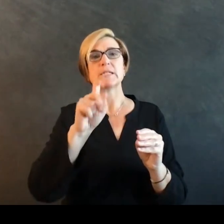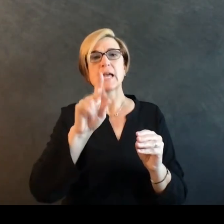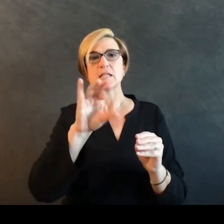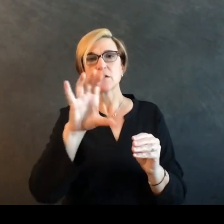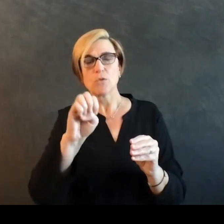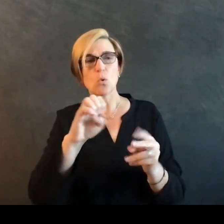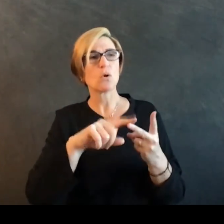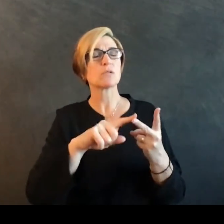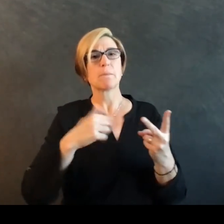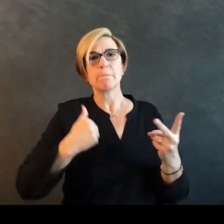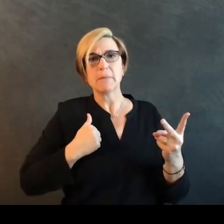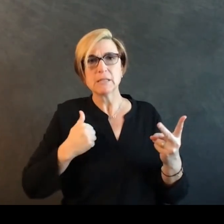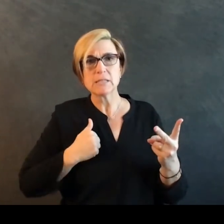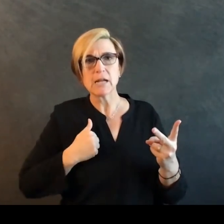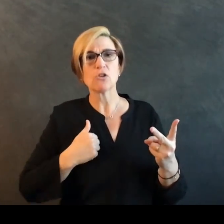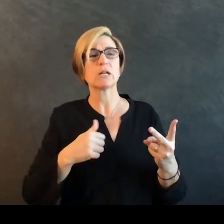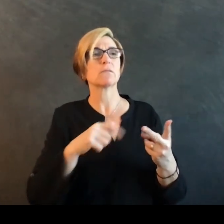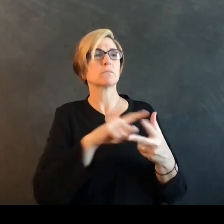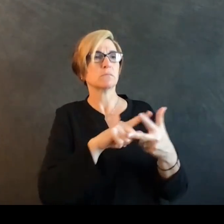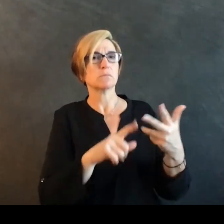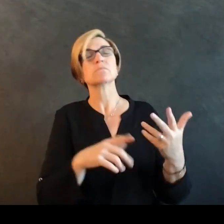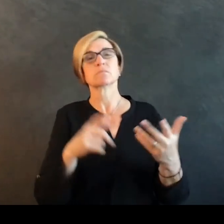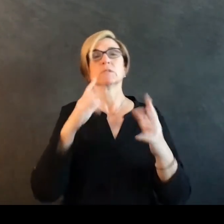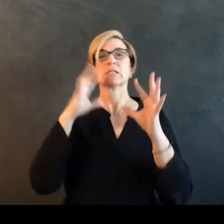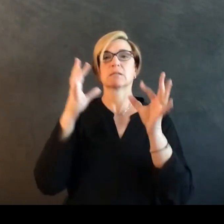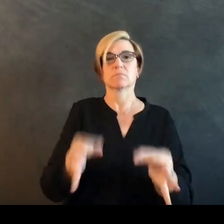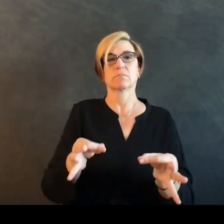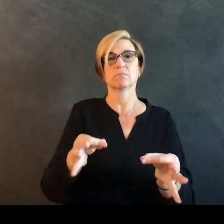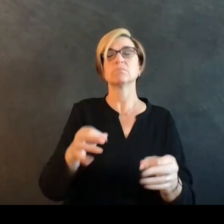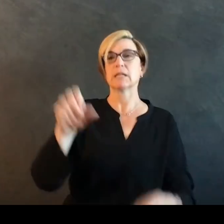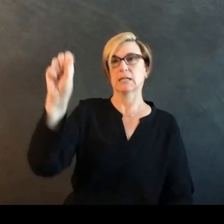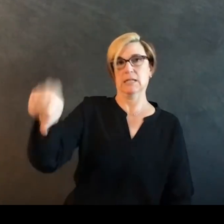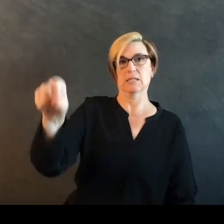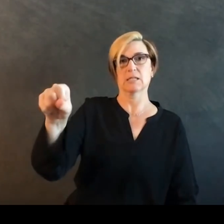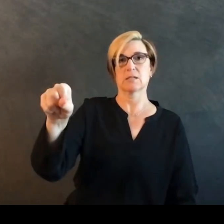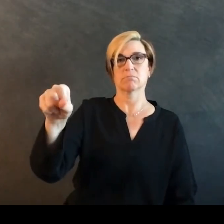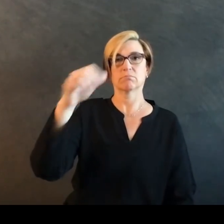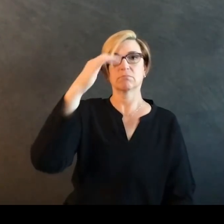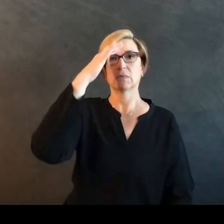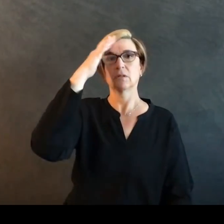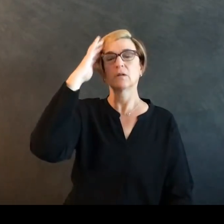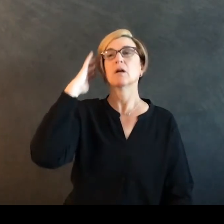decided to say yes I'm going to do that that I will be signing and agreeing to a